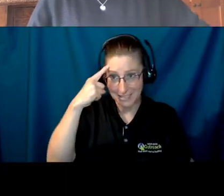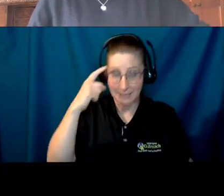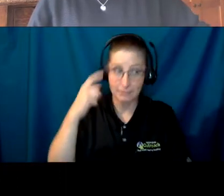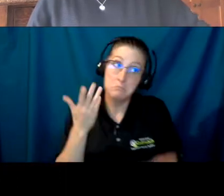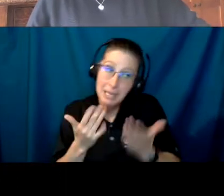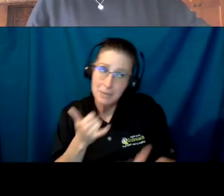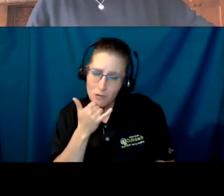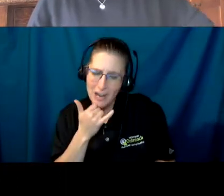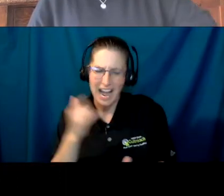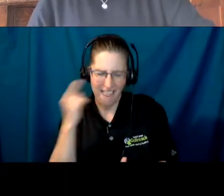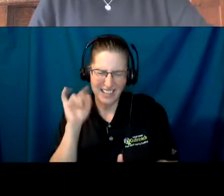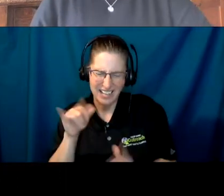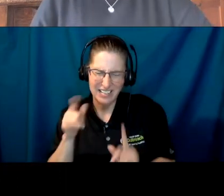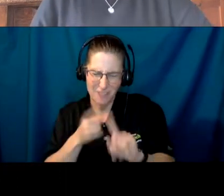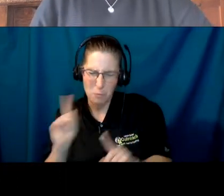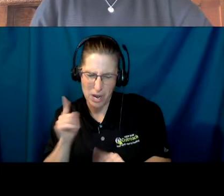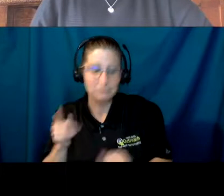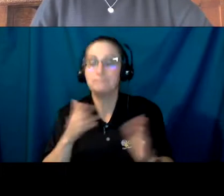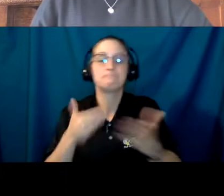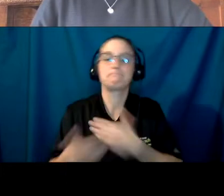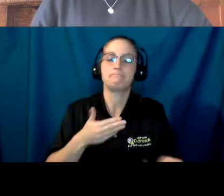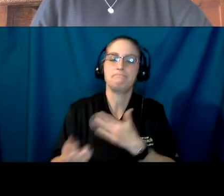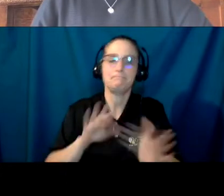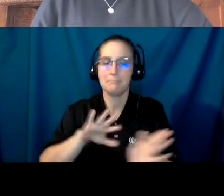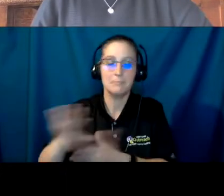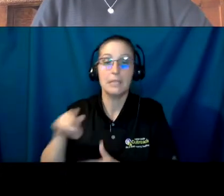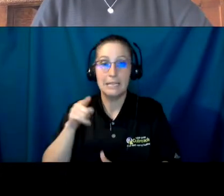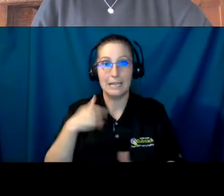but I think that's where he's from. But he's got this great table that I share with lots